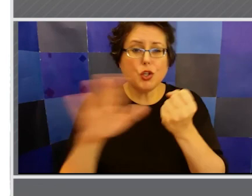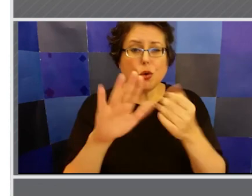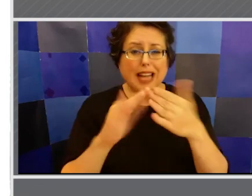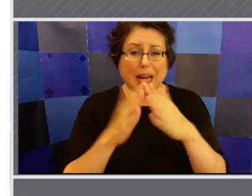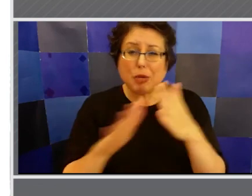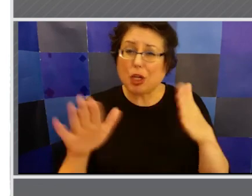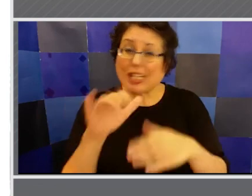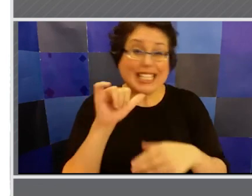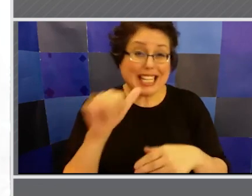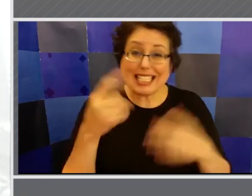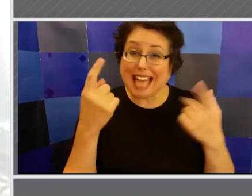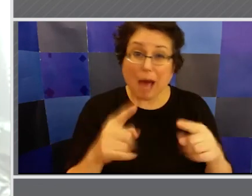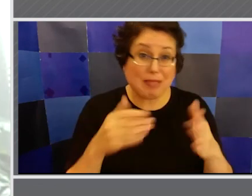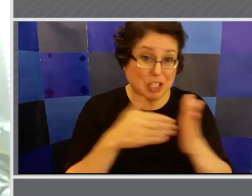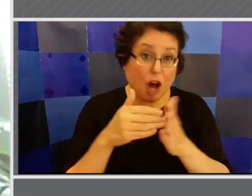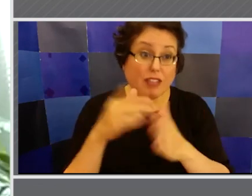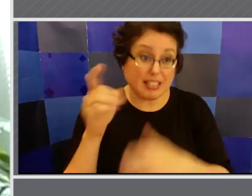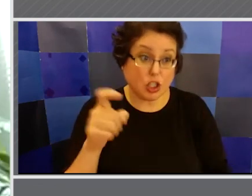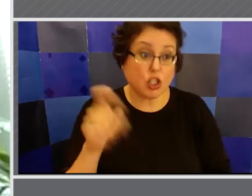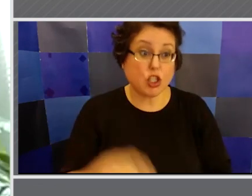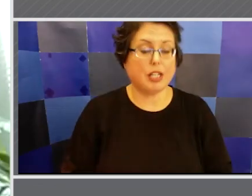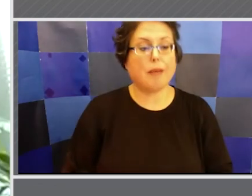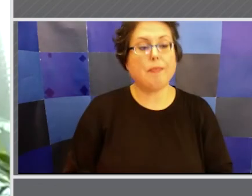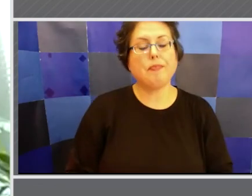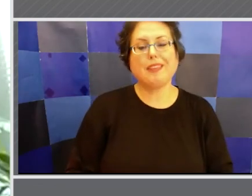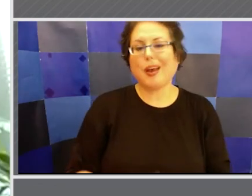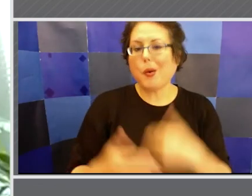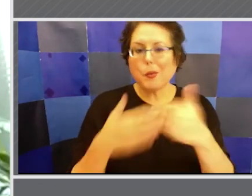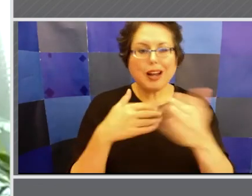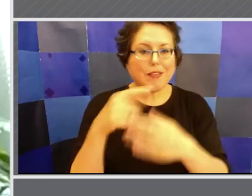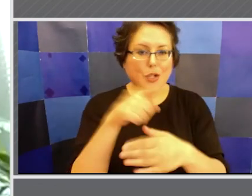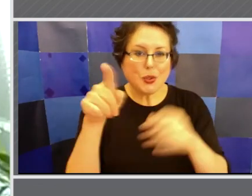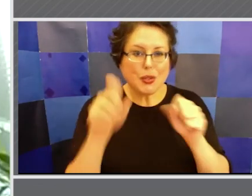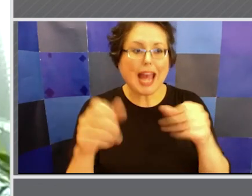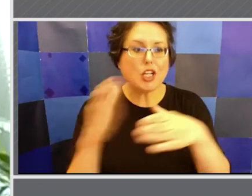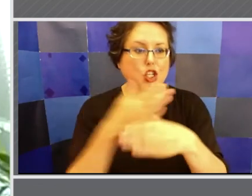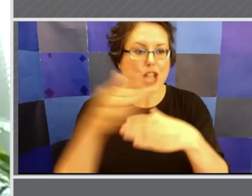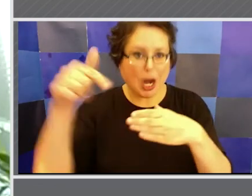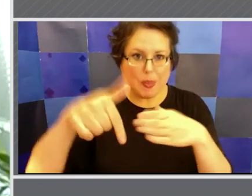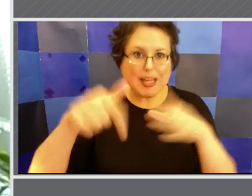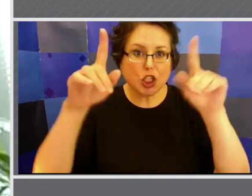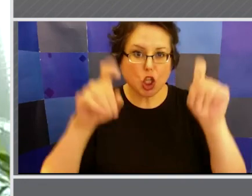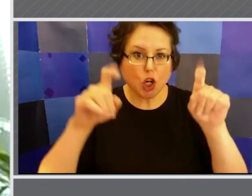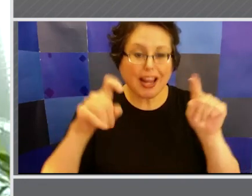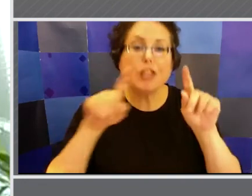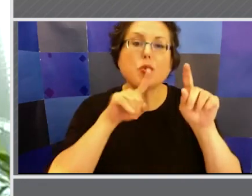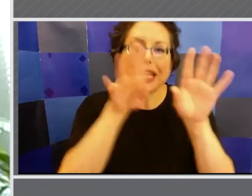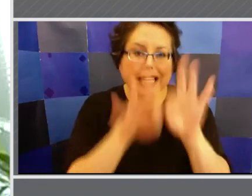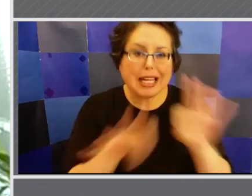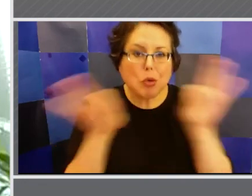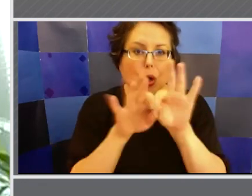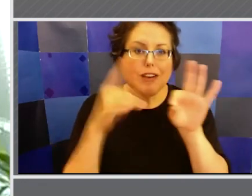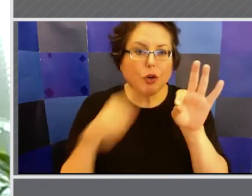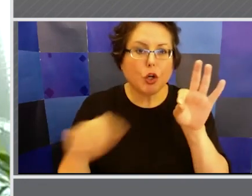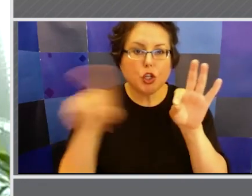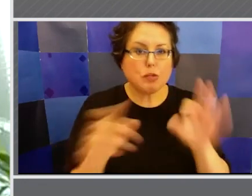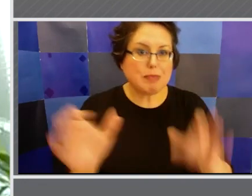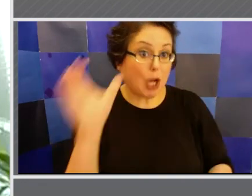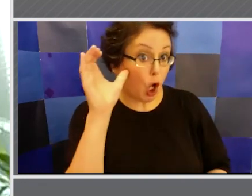should. And please whatever you can do please share the survey. It's really important for your voice to be heard, share it on social media, share it